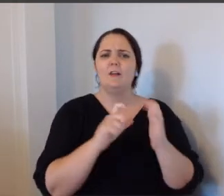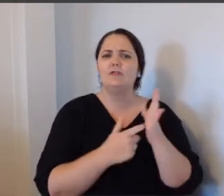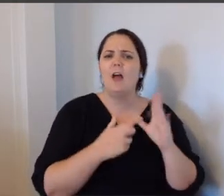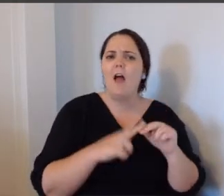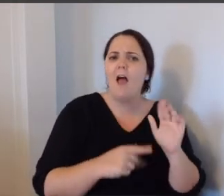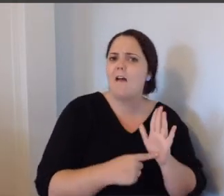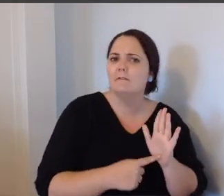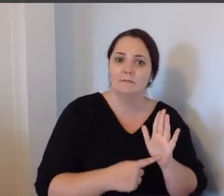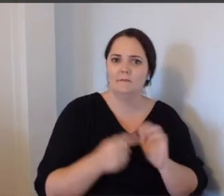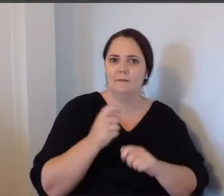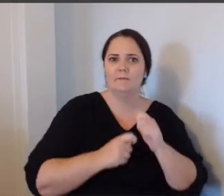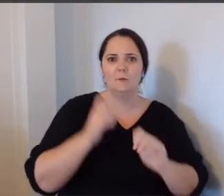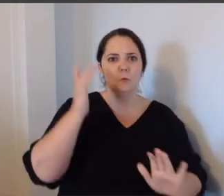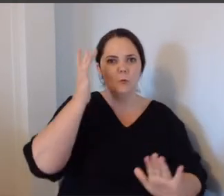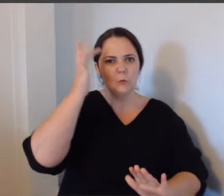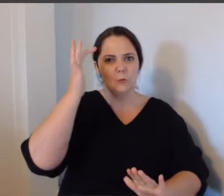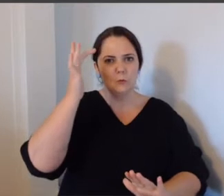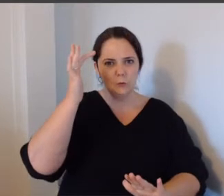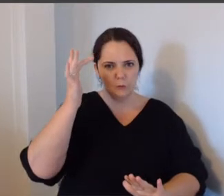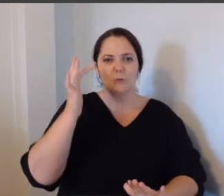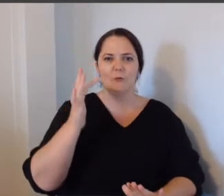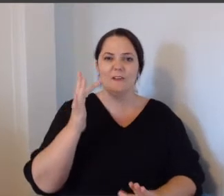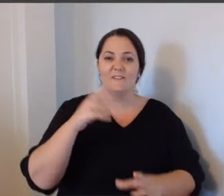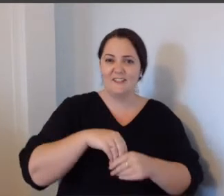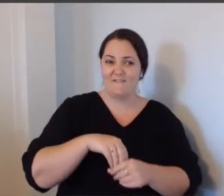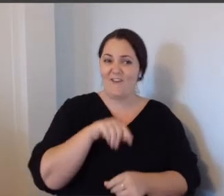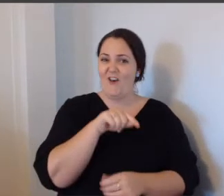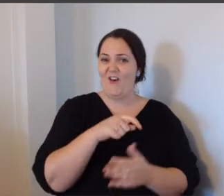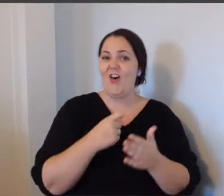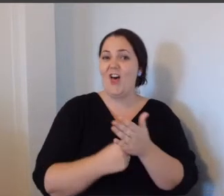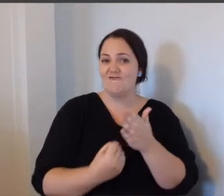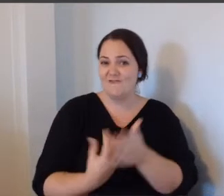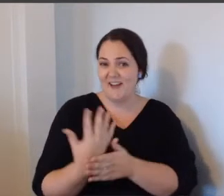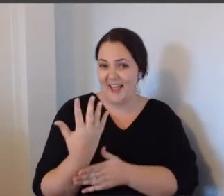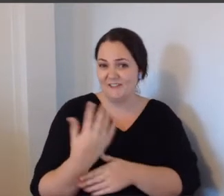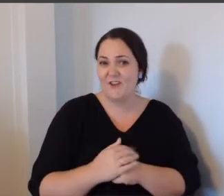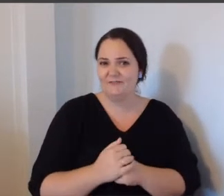is one of the principal achievements of the Renaissance and also one of its enduring legacies.